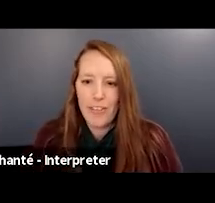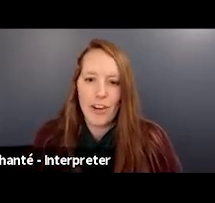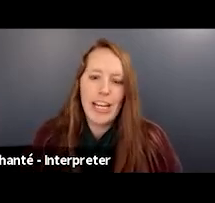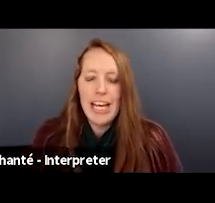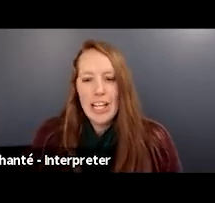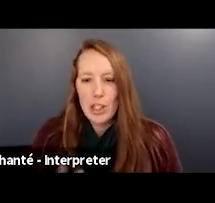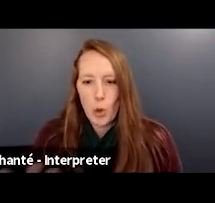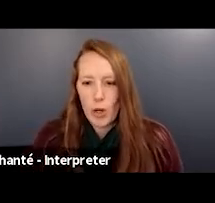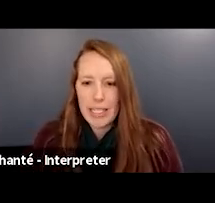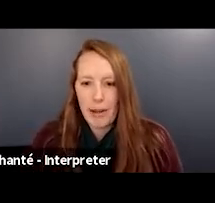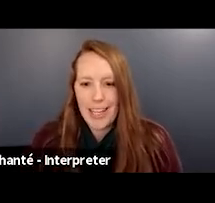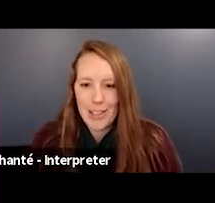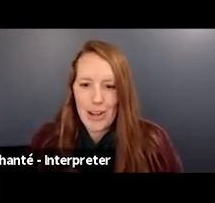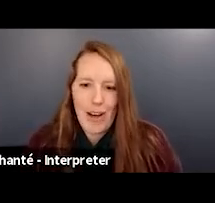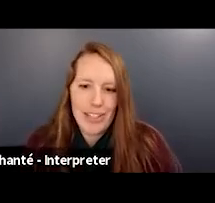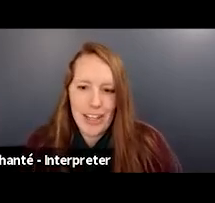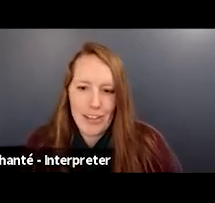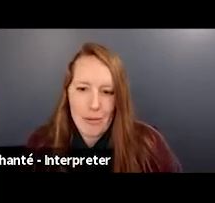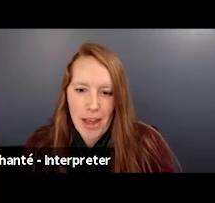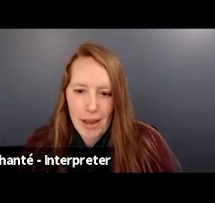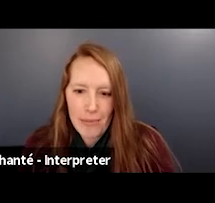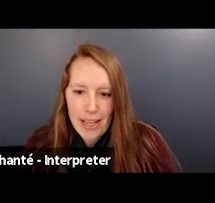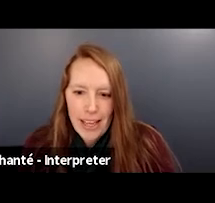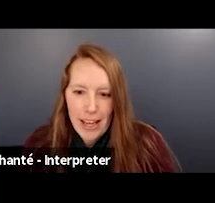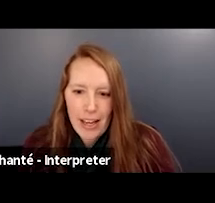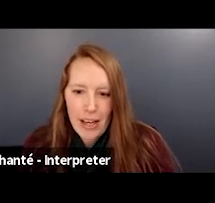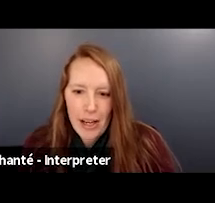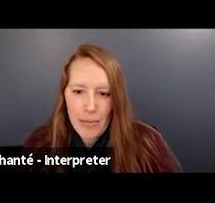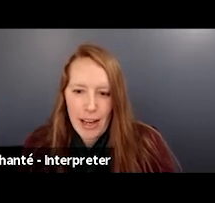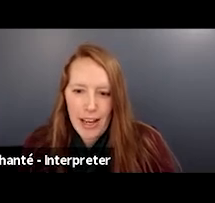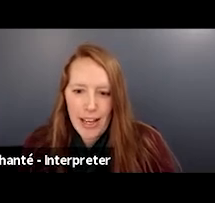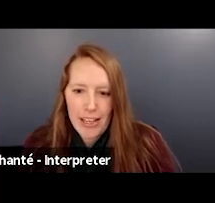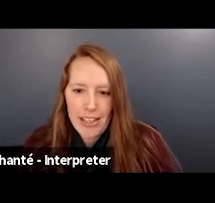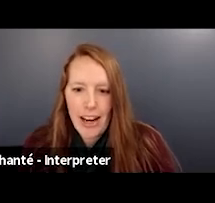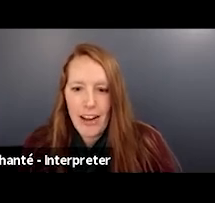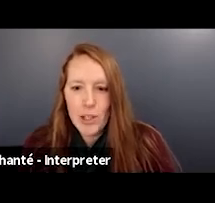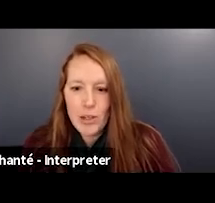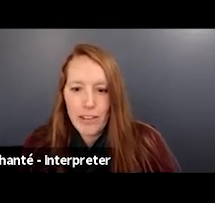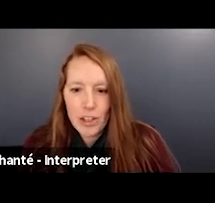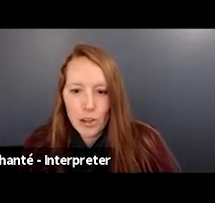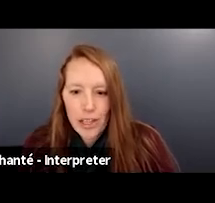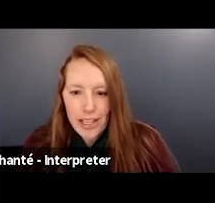and I've heard stories about the history around here from him. I have two deaf children,